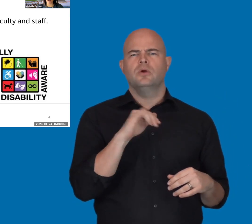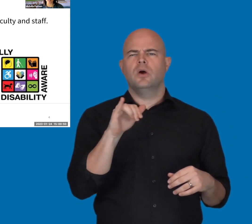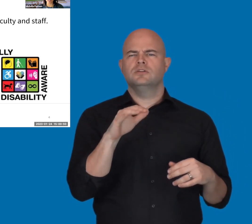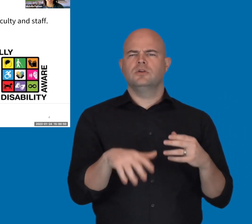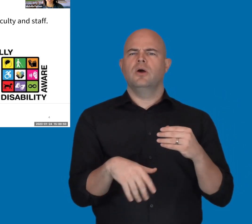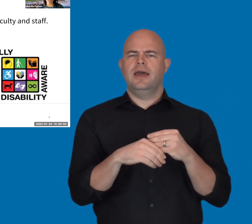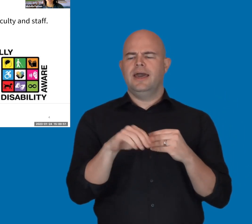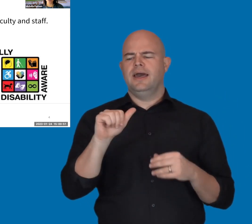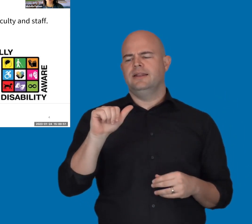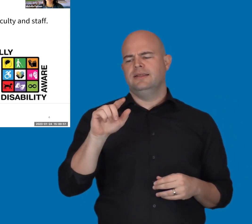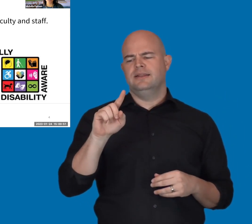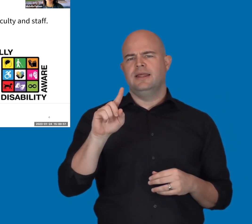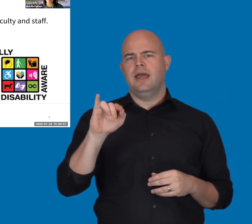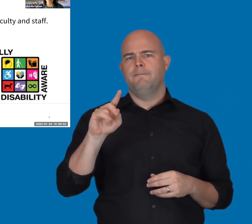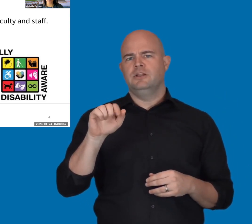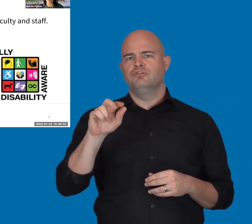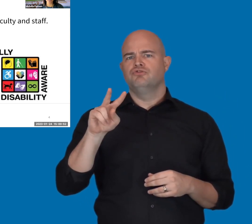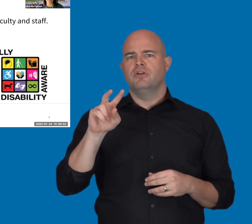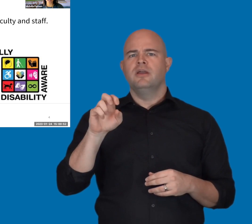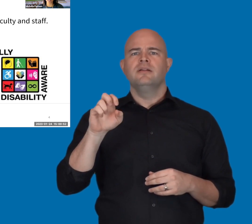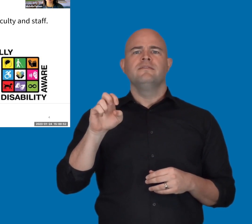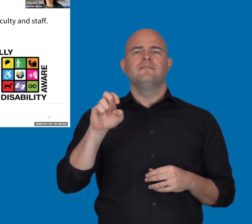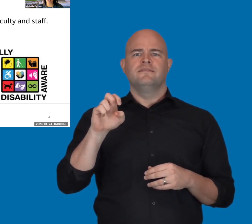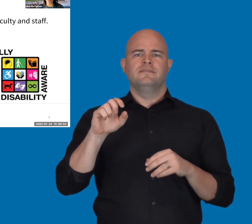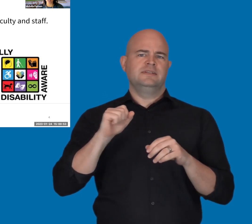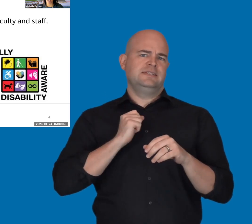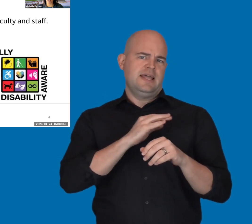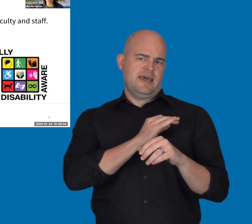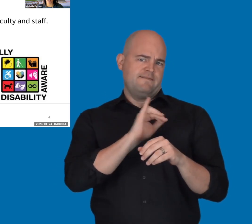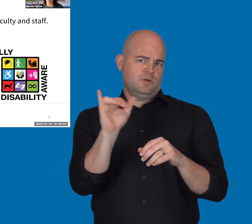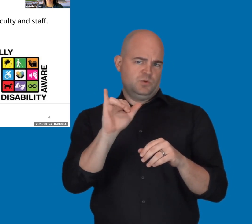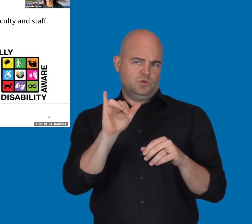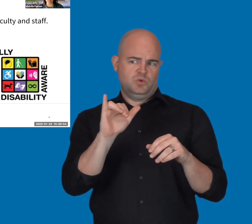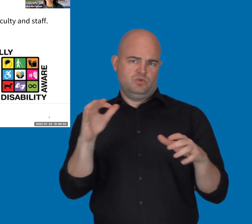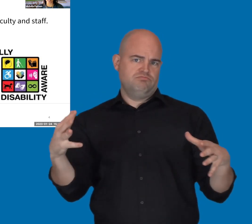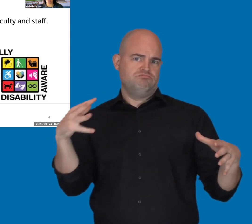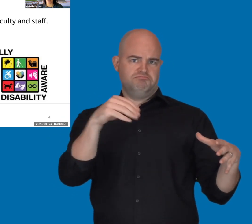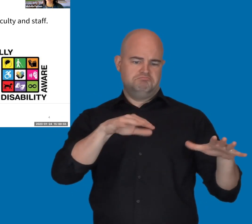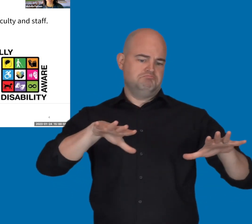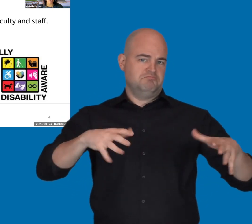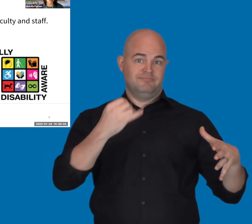on board and make sure the students in our office,